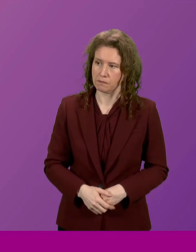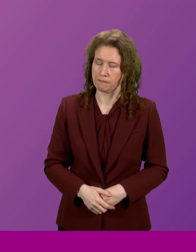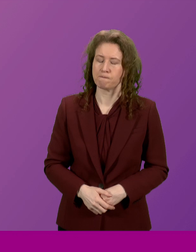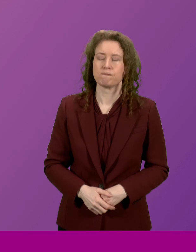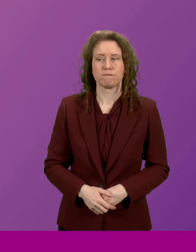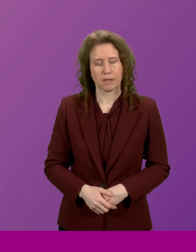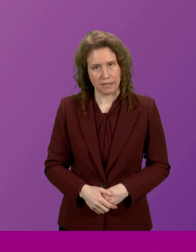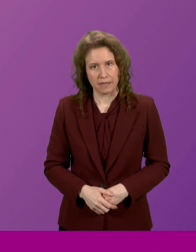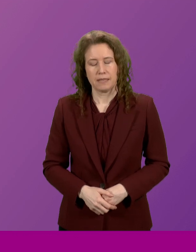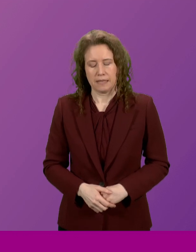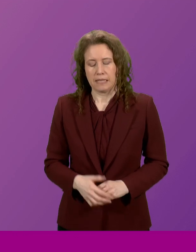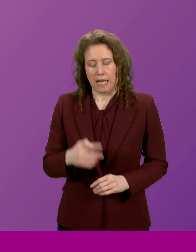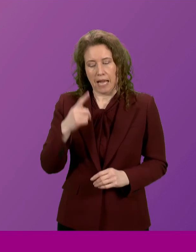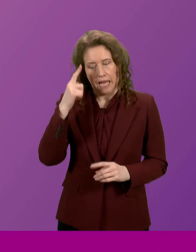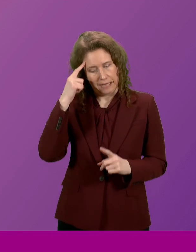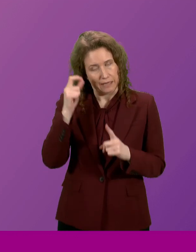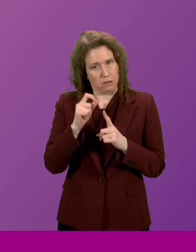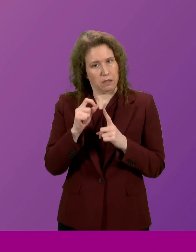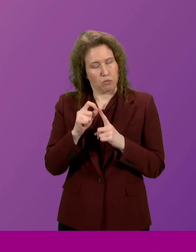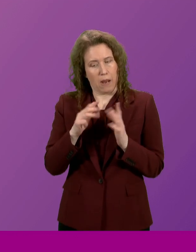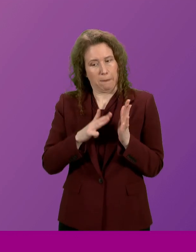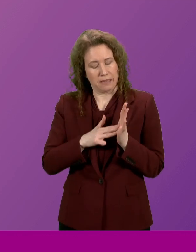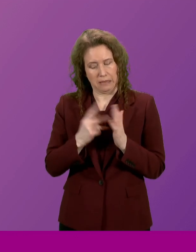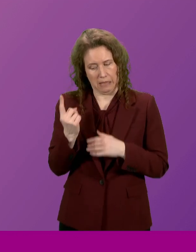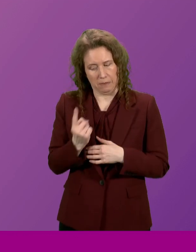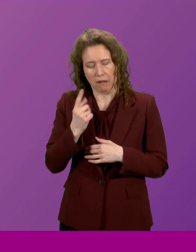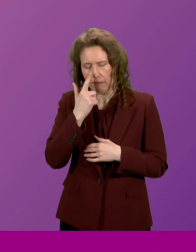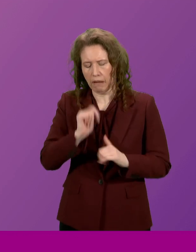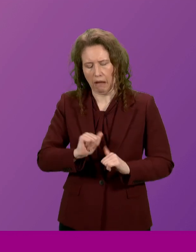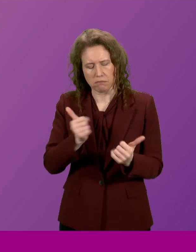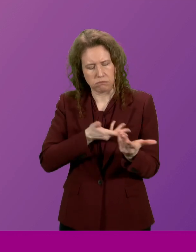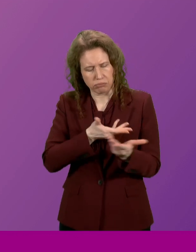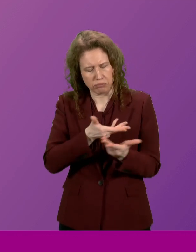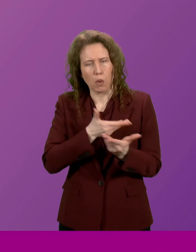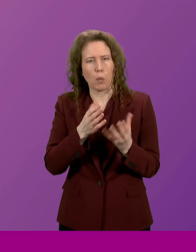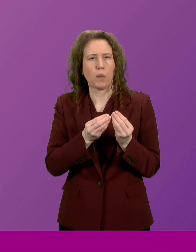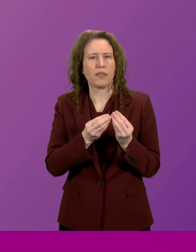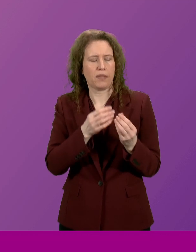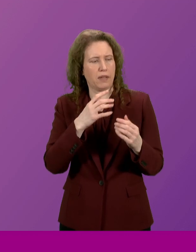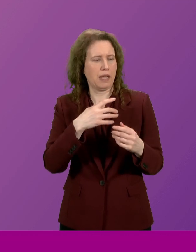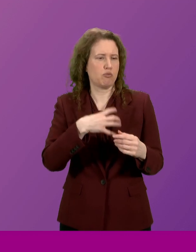The Prime Minister is well able to engage in dialogue with the President of the United States.